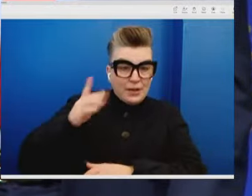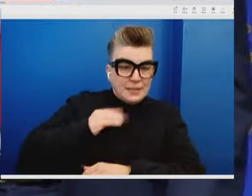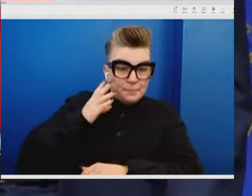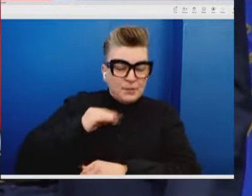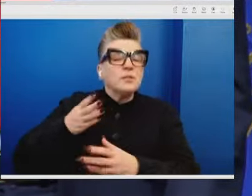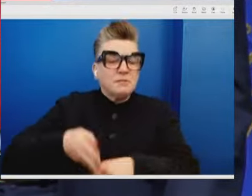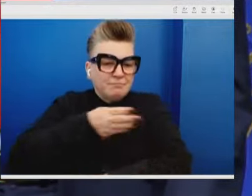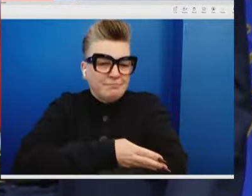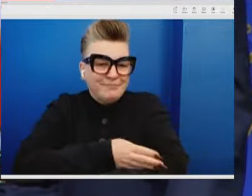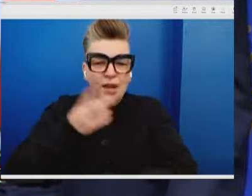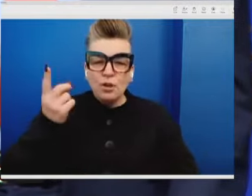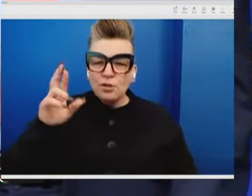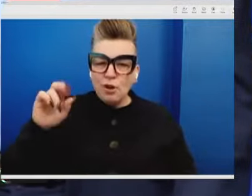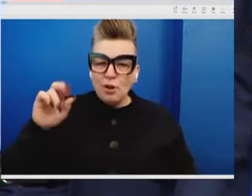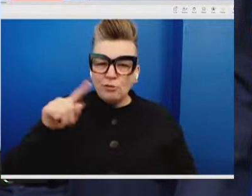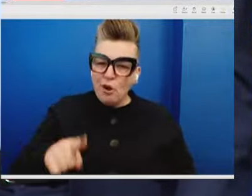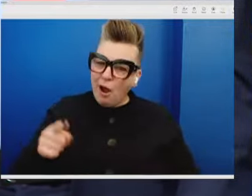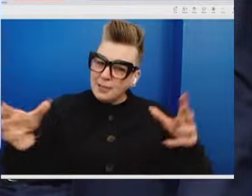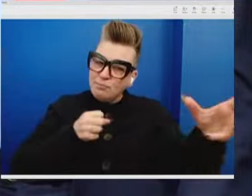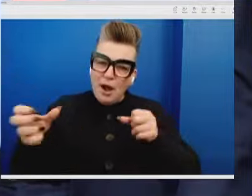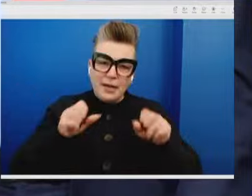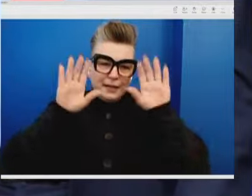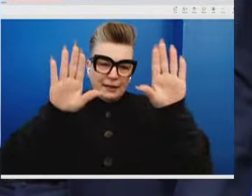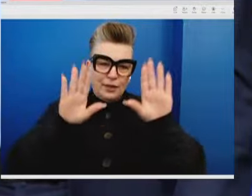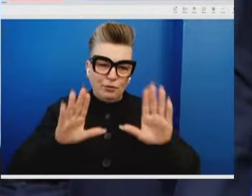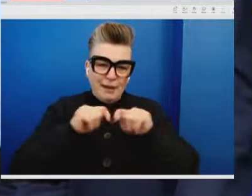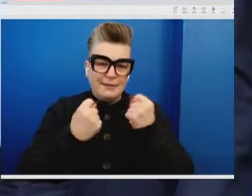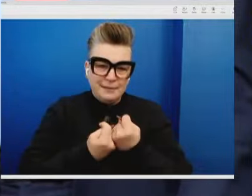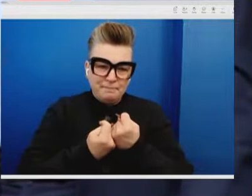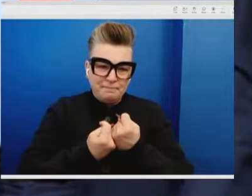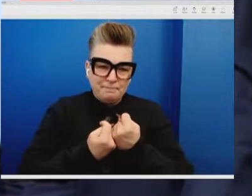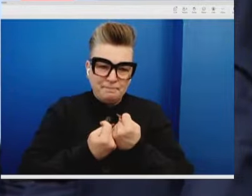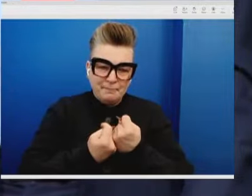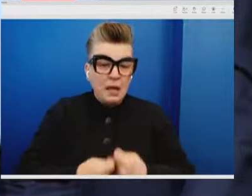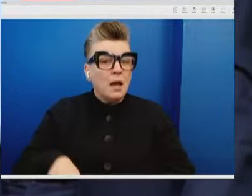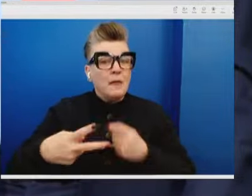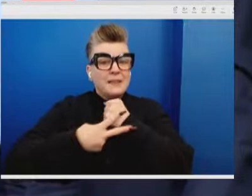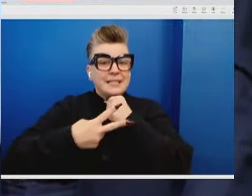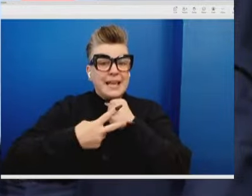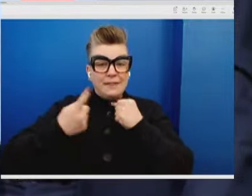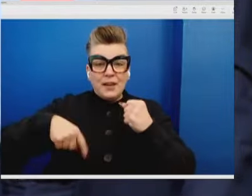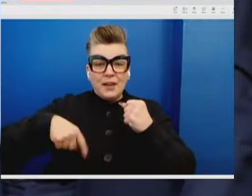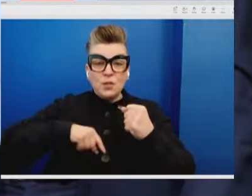The savings we're talking about today is $600 million. These are -- this is massive savings